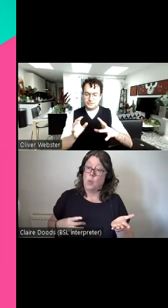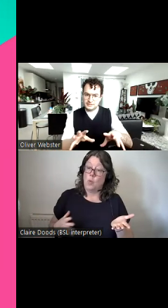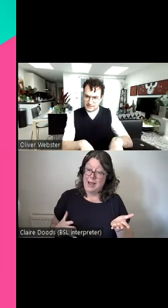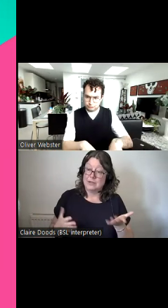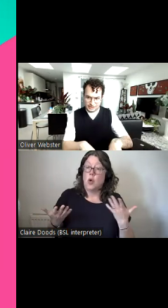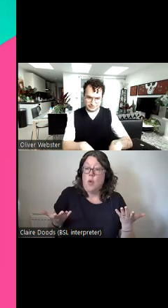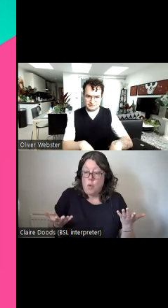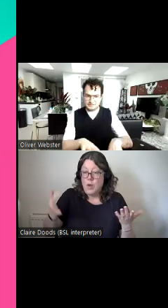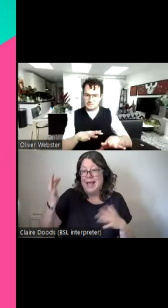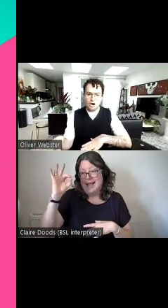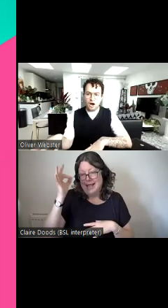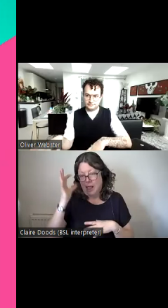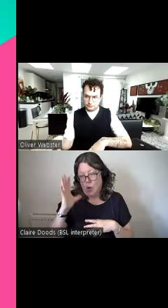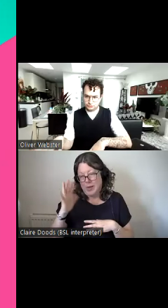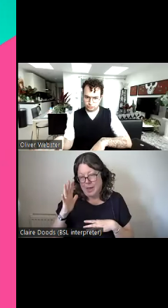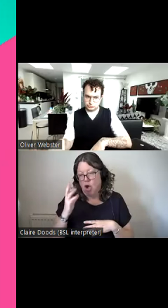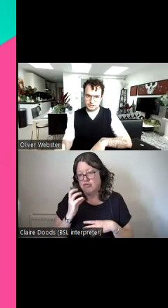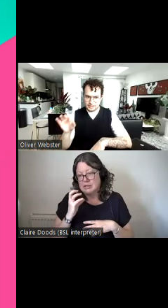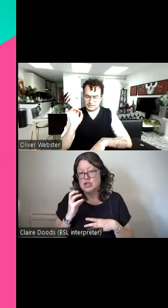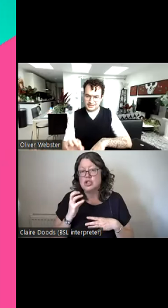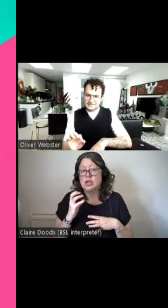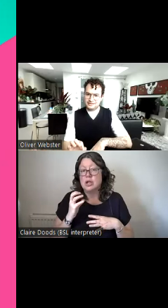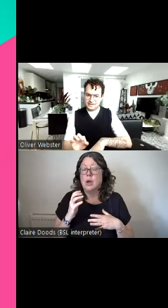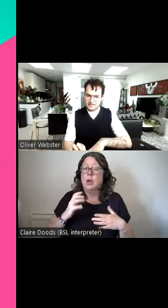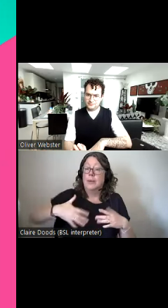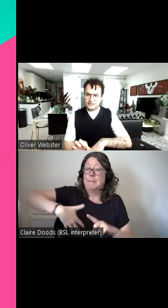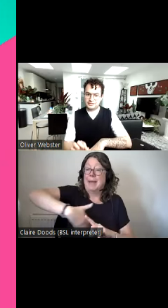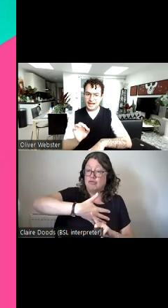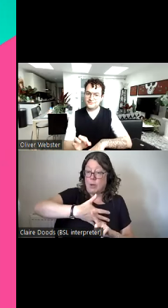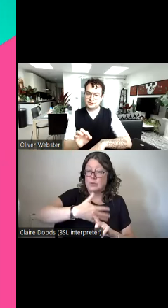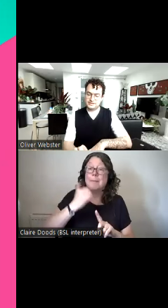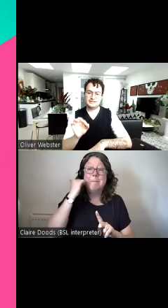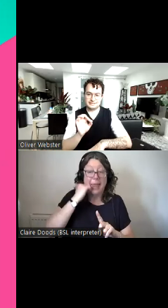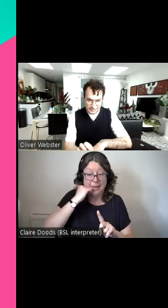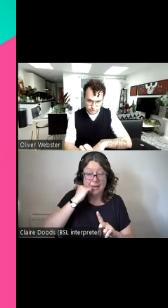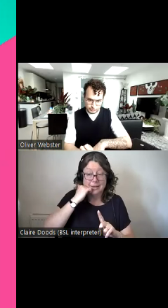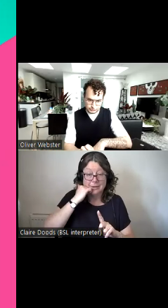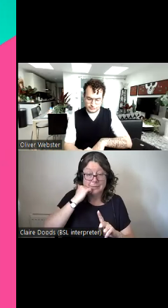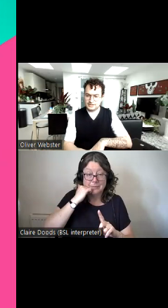These are best practice. They're not hard-and-fast rules. The key thing here is that it has to be legible.